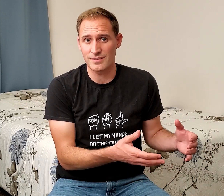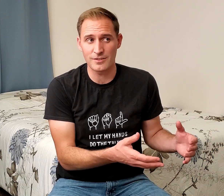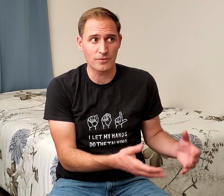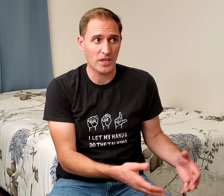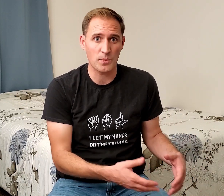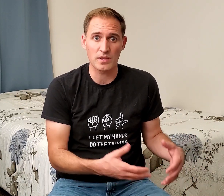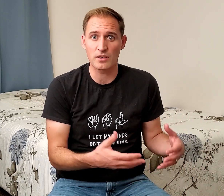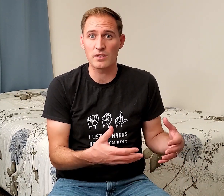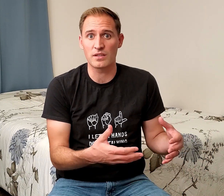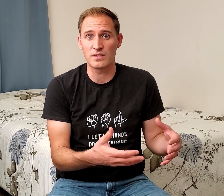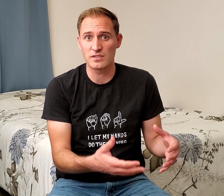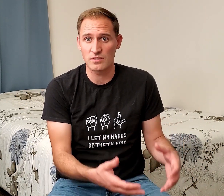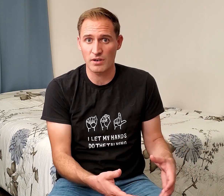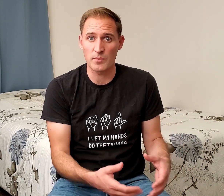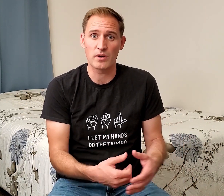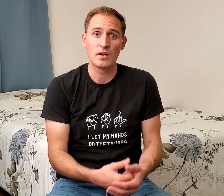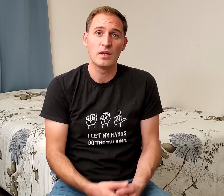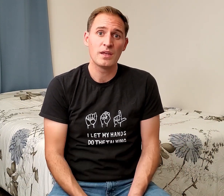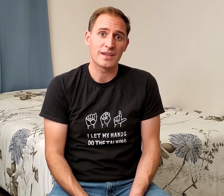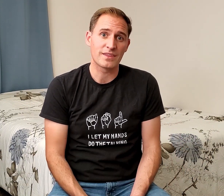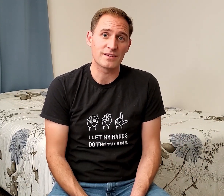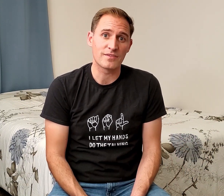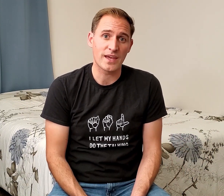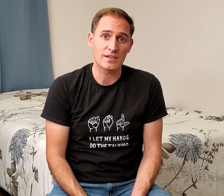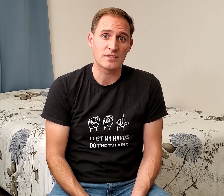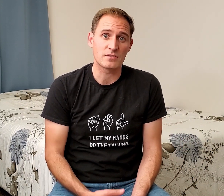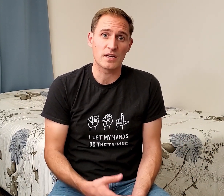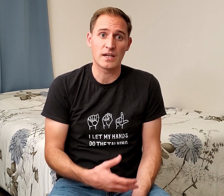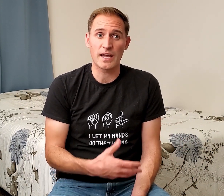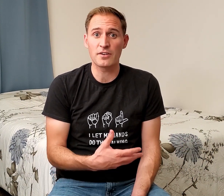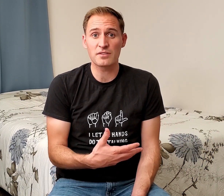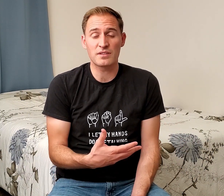know vocabulary and teaching grammar and things of that nature I also teach